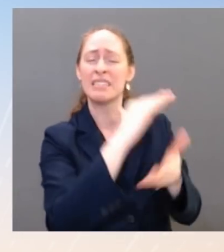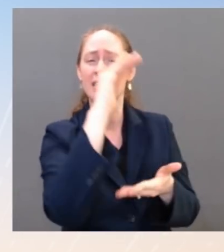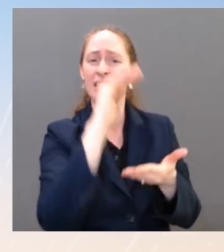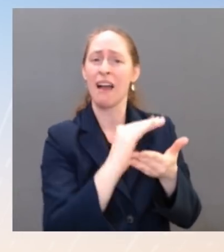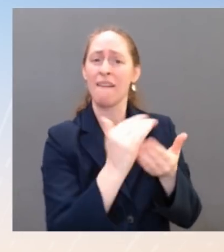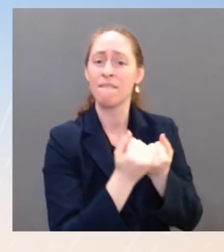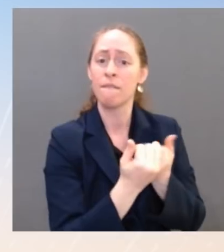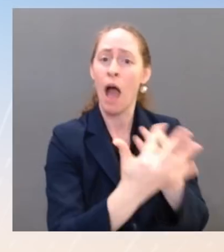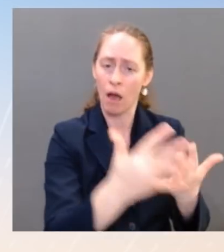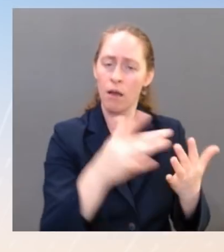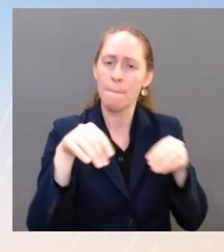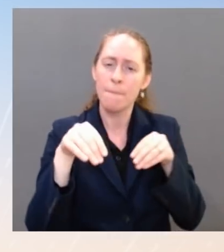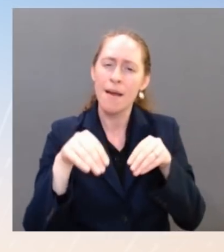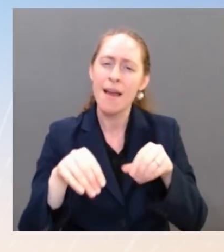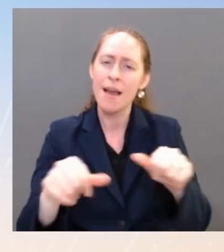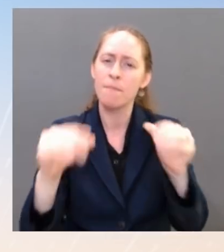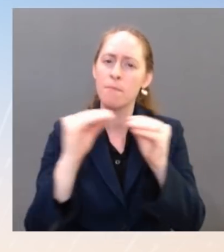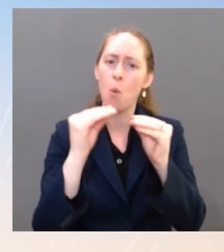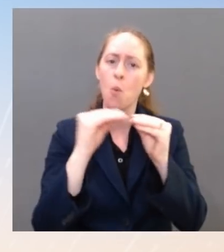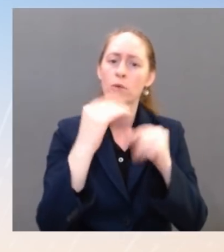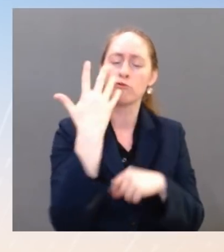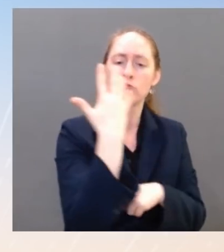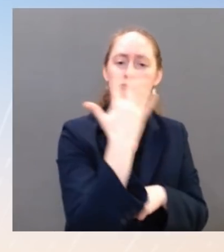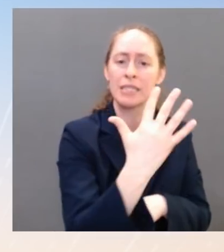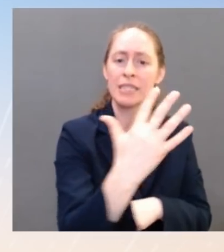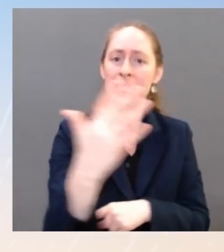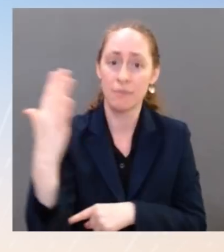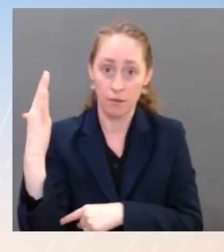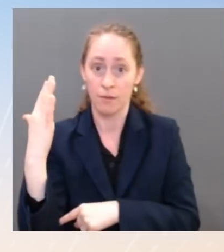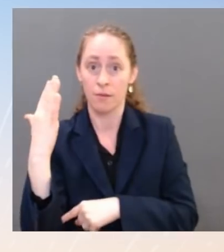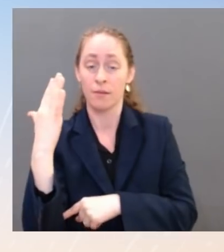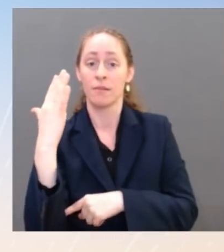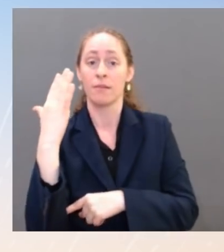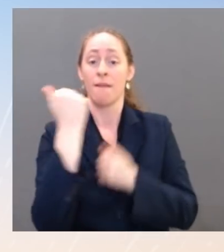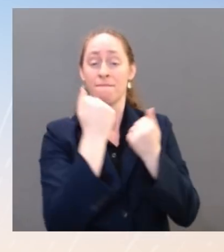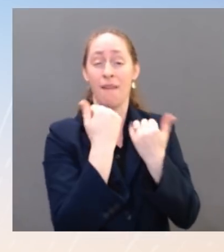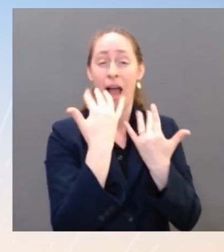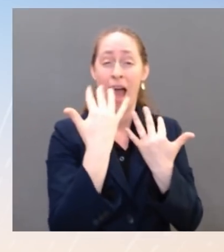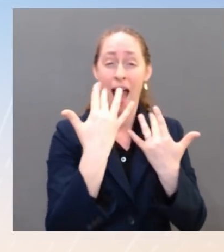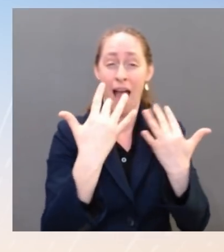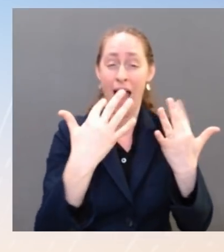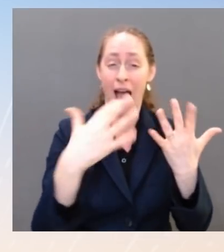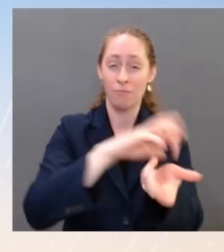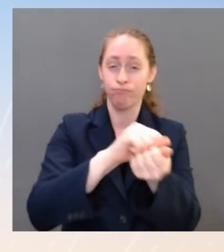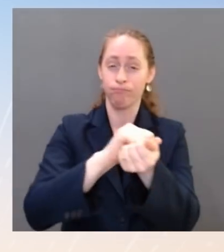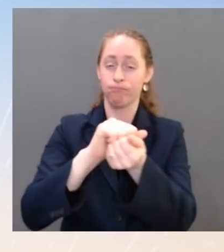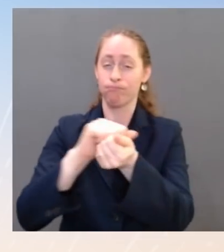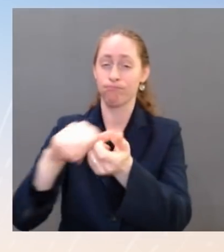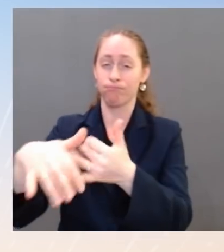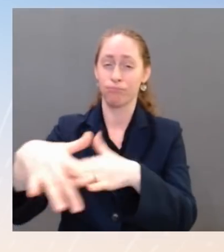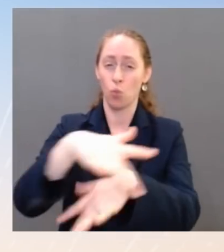across America's national parks, forests and grasslands. In the last six months, the law has already